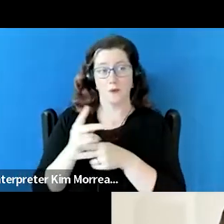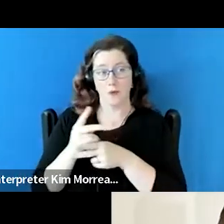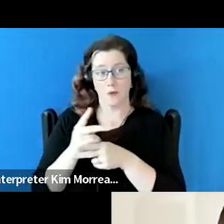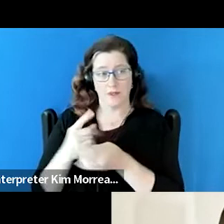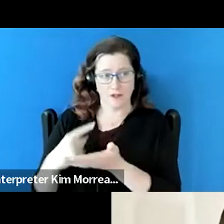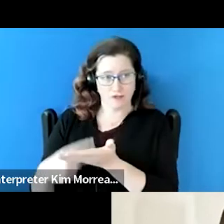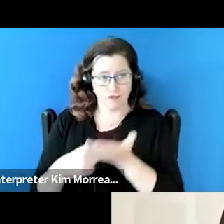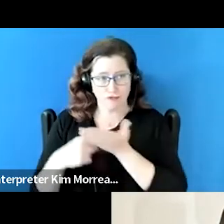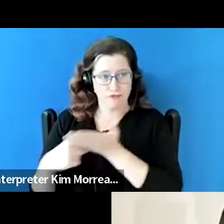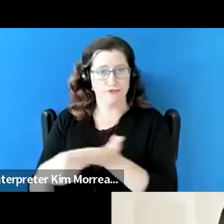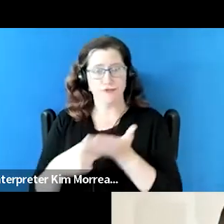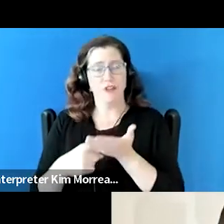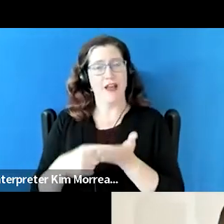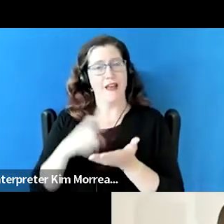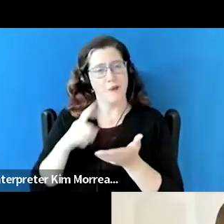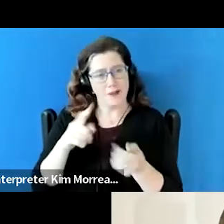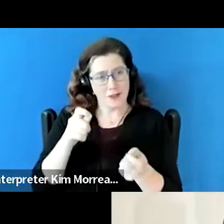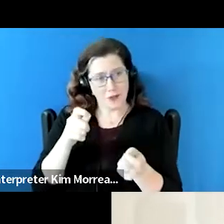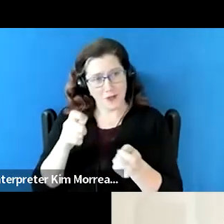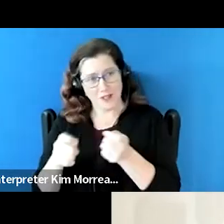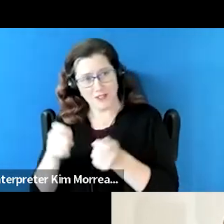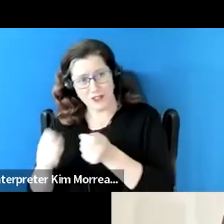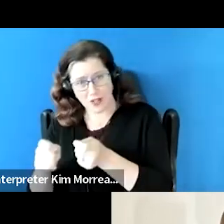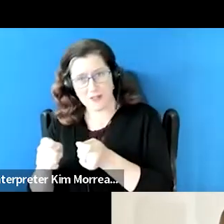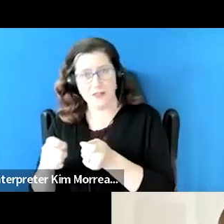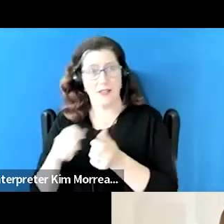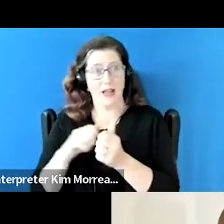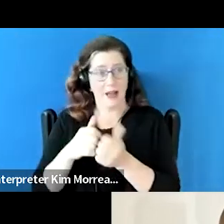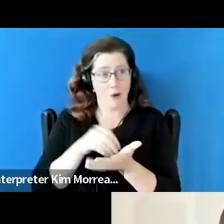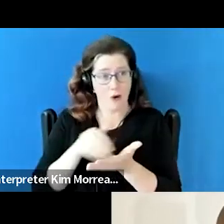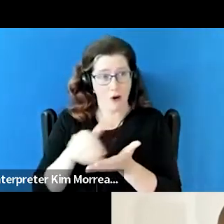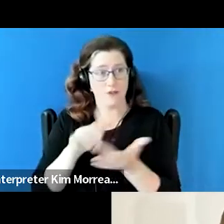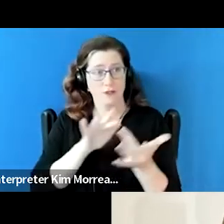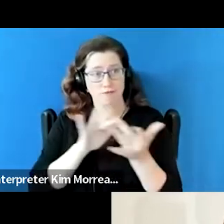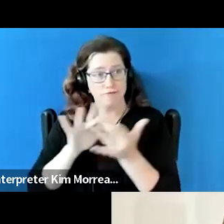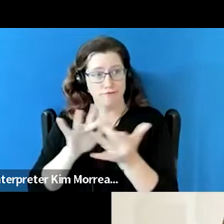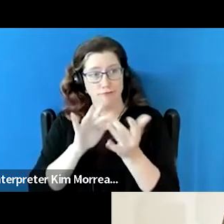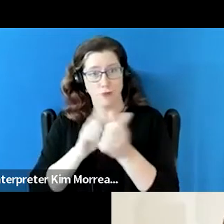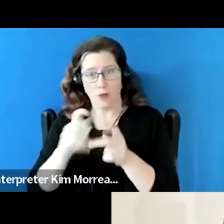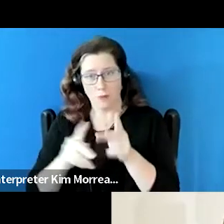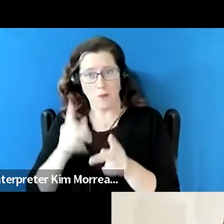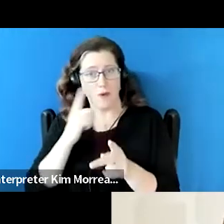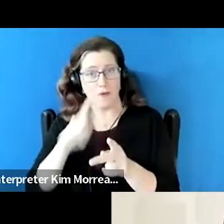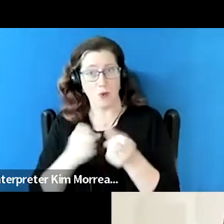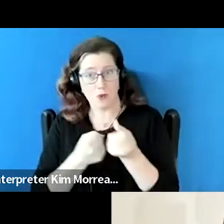and that you had to kind of adjust the sort of touch points that people had, that sort of support. And I guess I'm wondering where you're